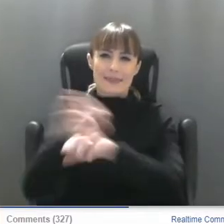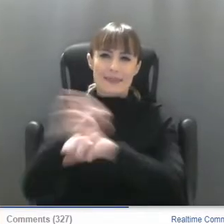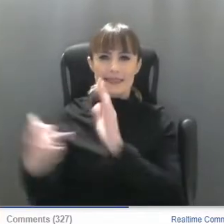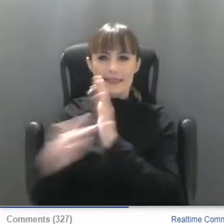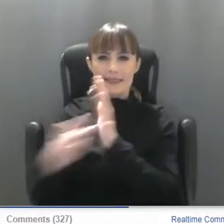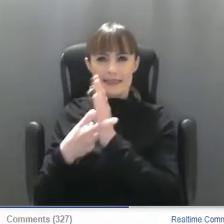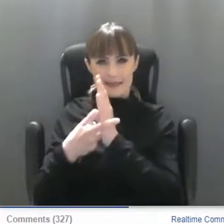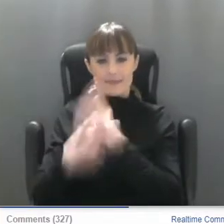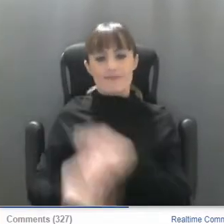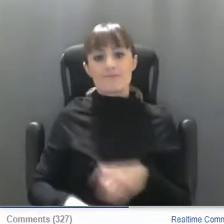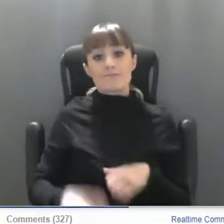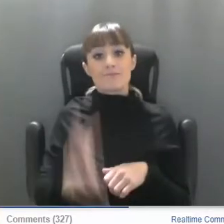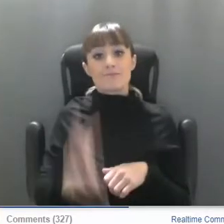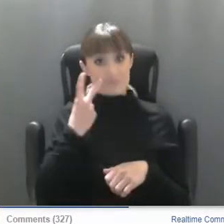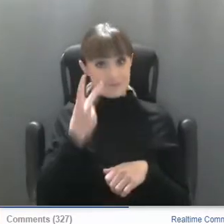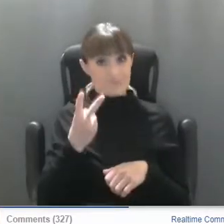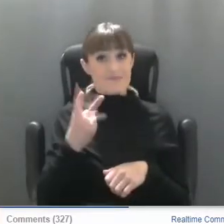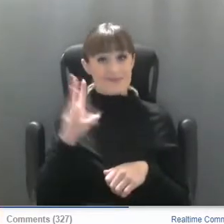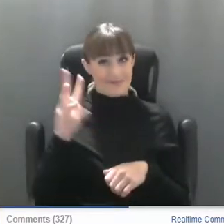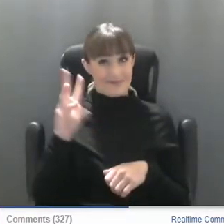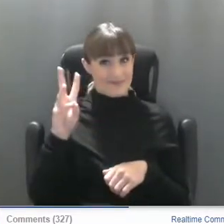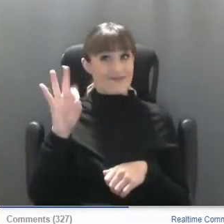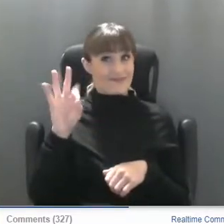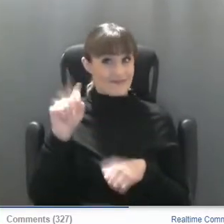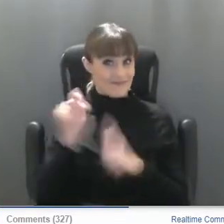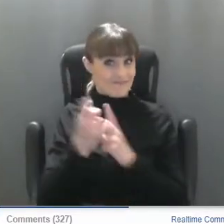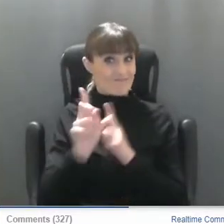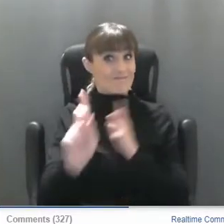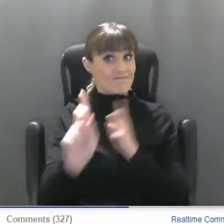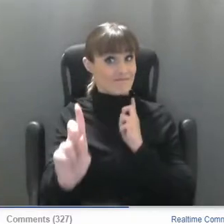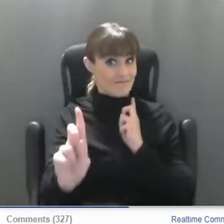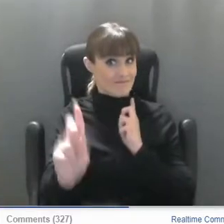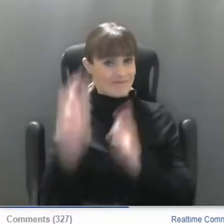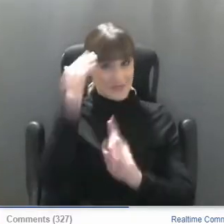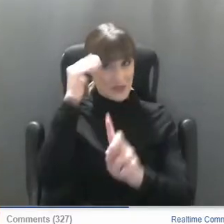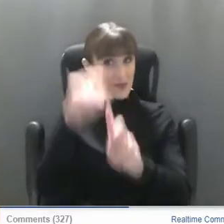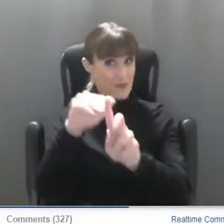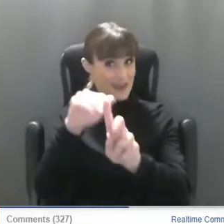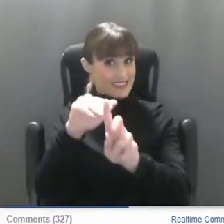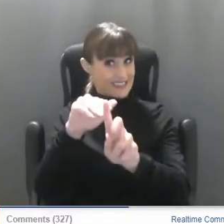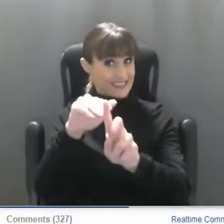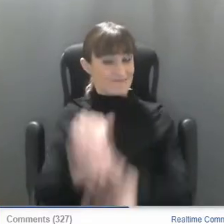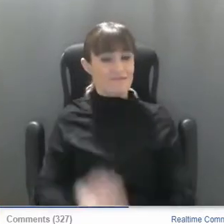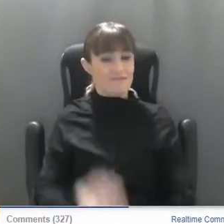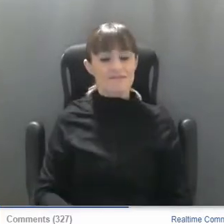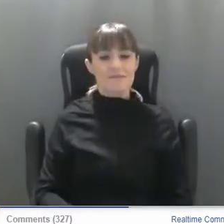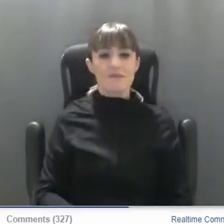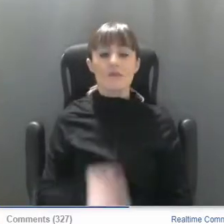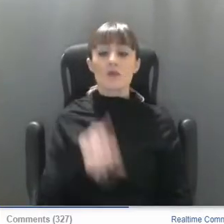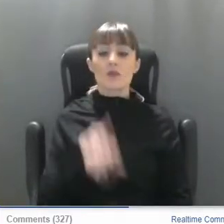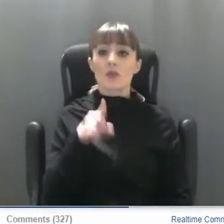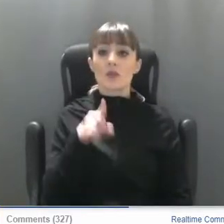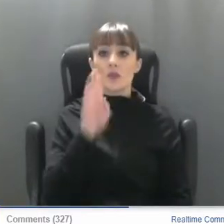Cute little paw prints, right? So, we're having you walk through our events